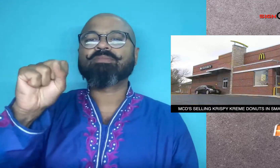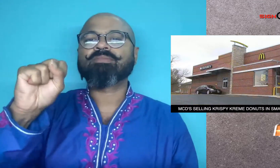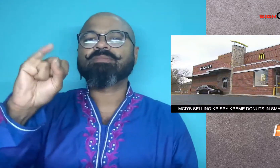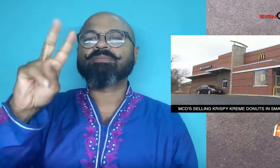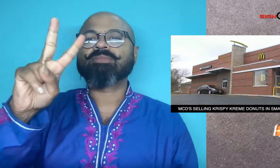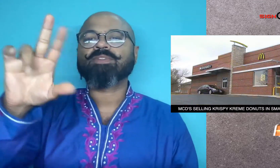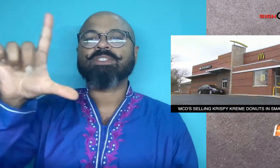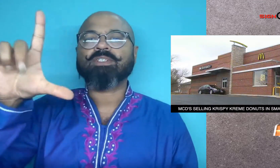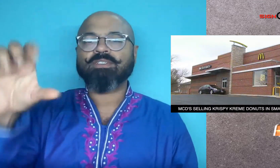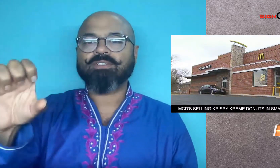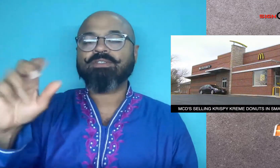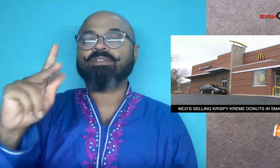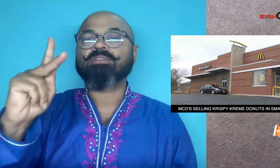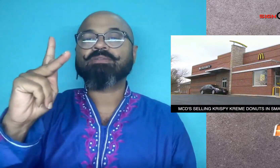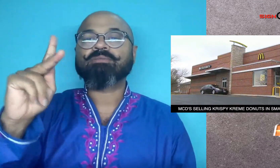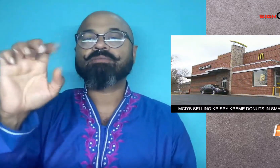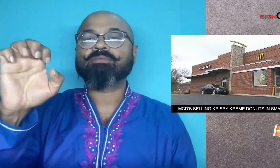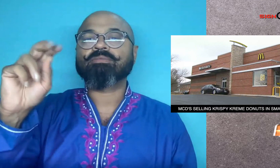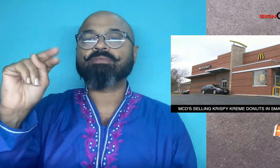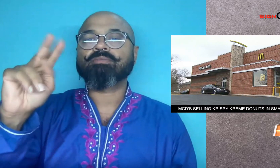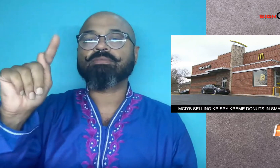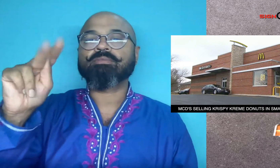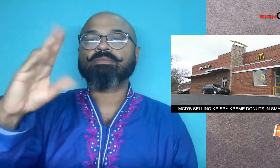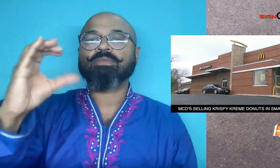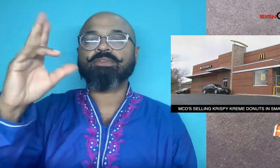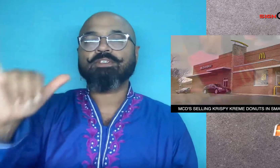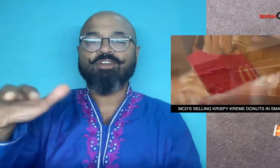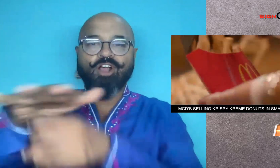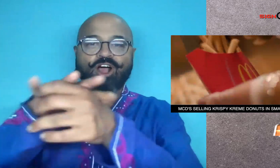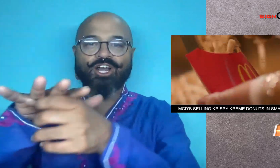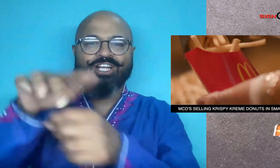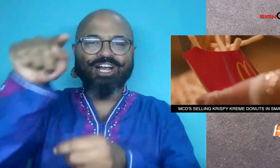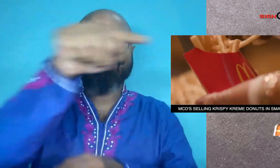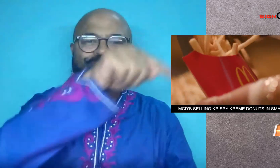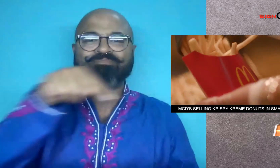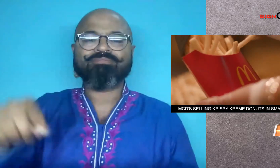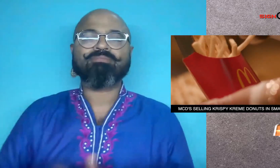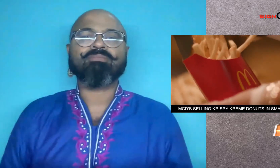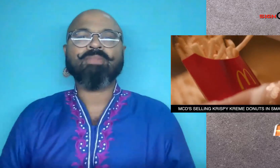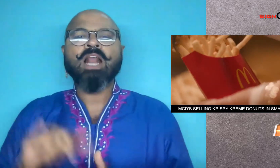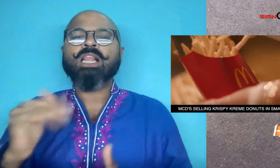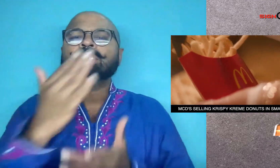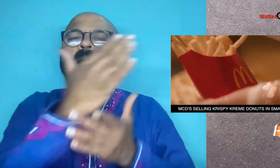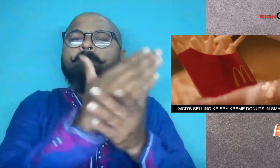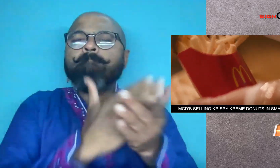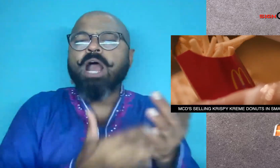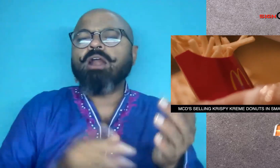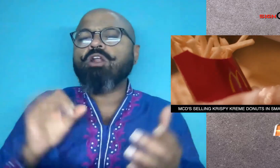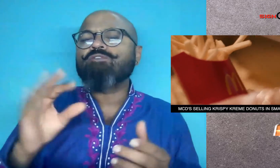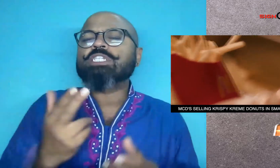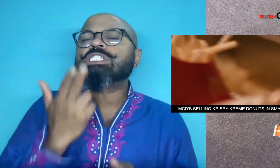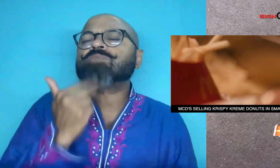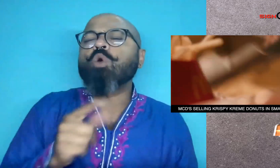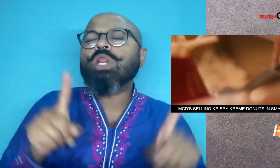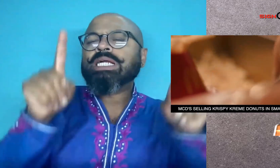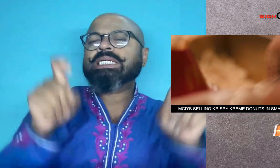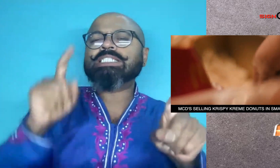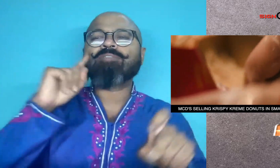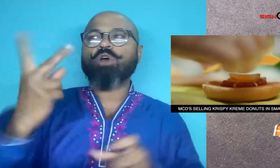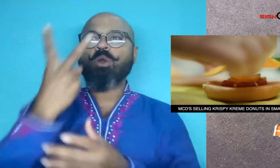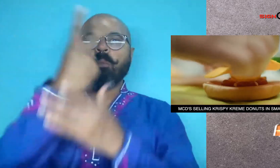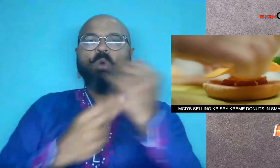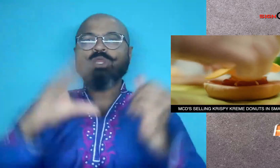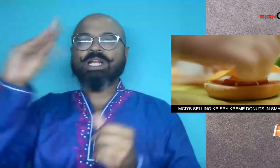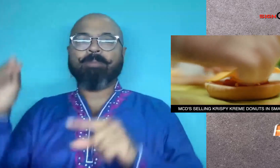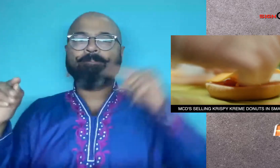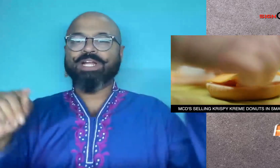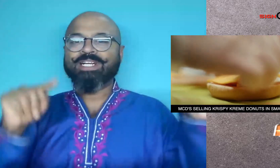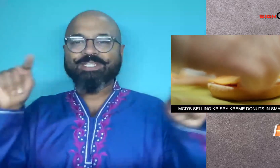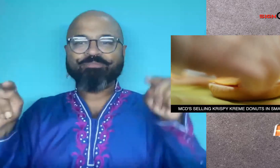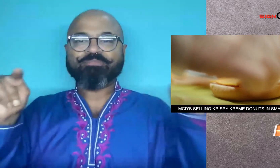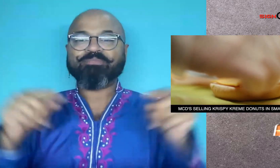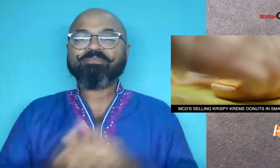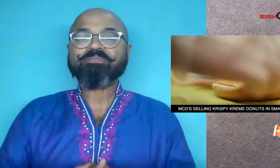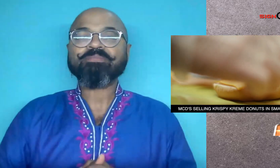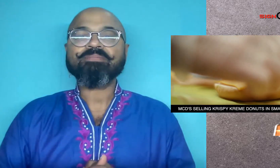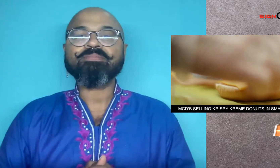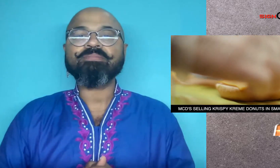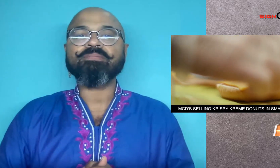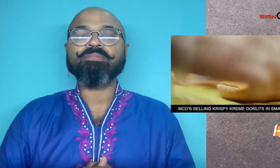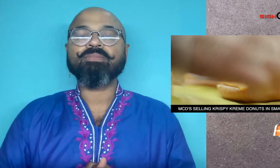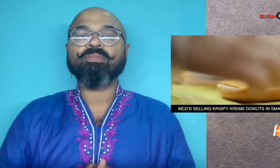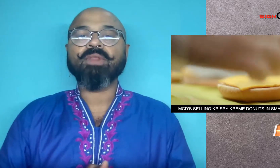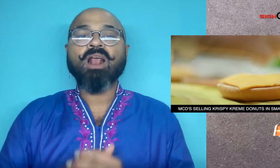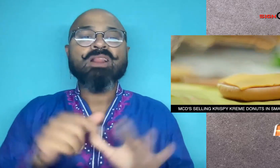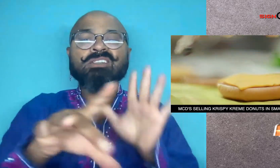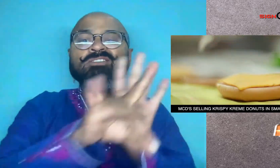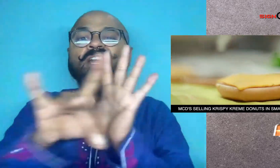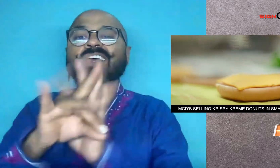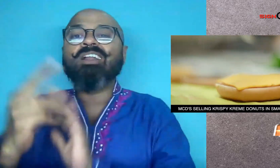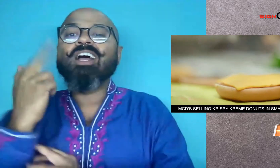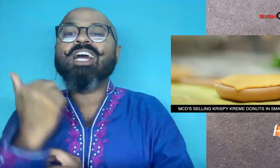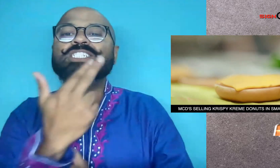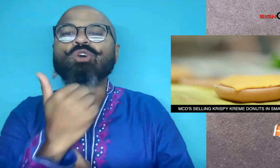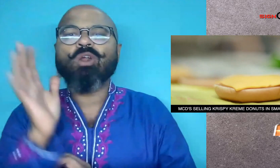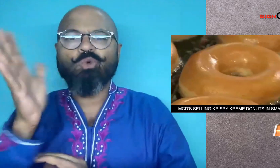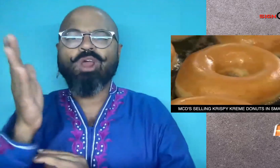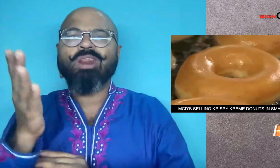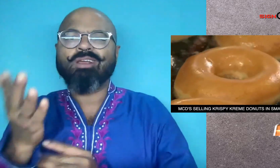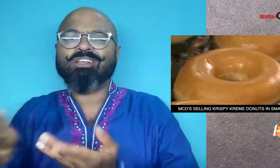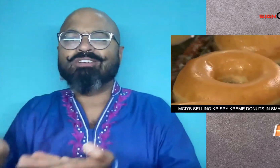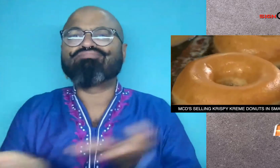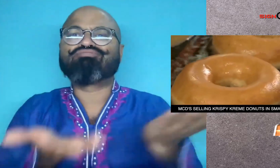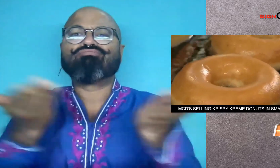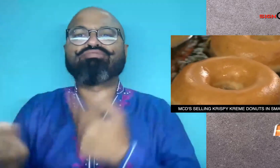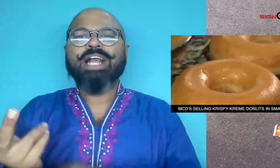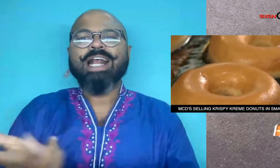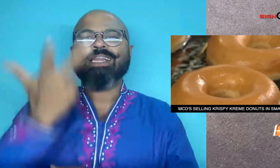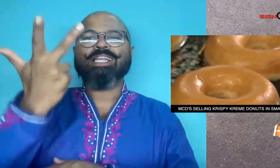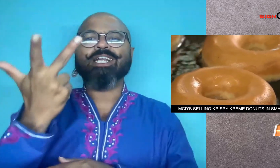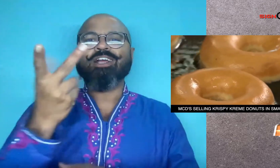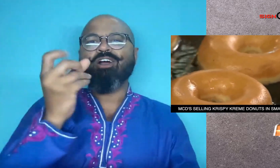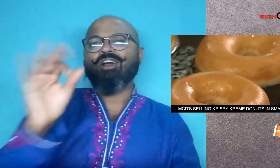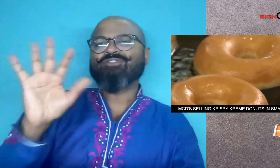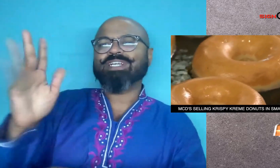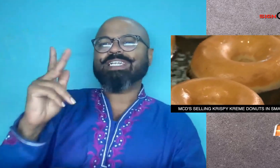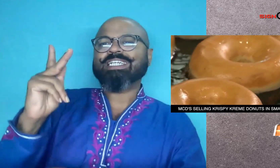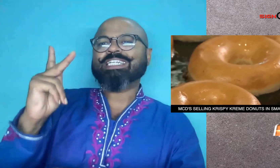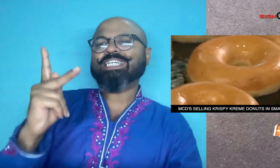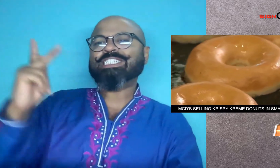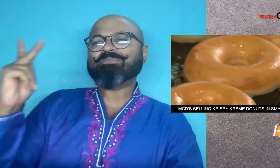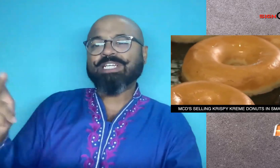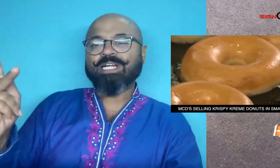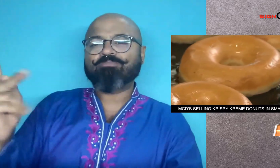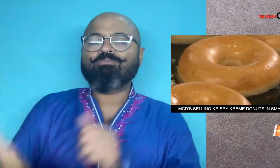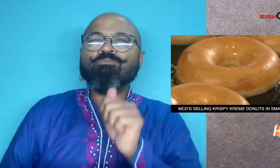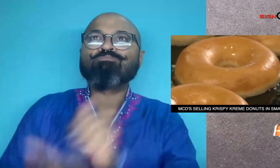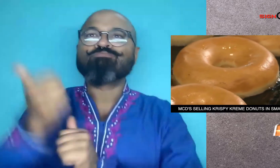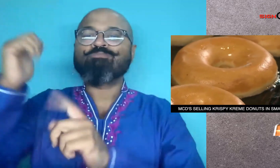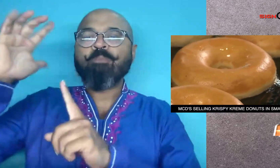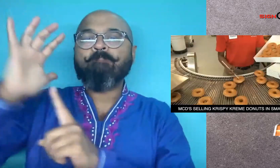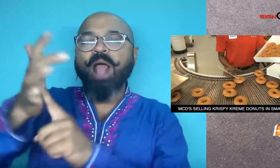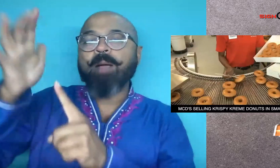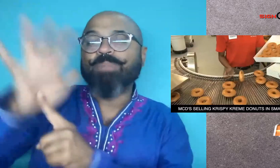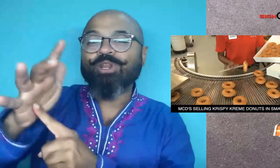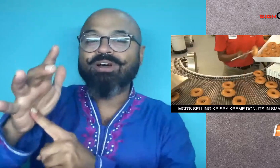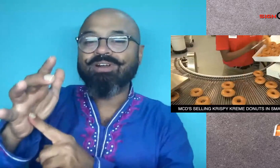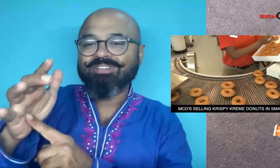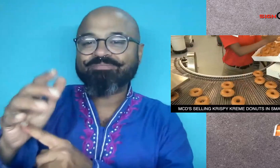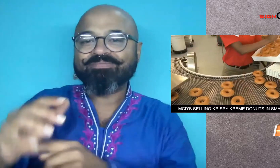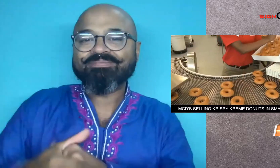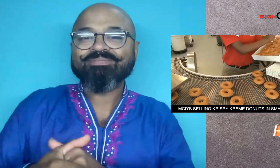the Louisville, Kentucky area It is part of a small test for both companies The select